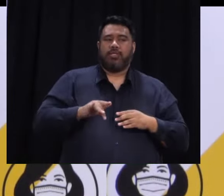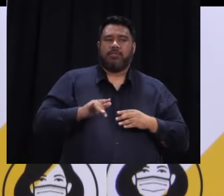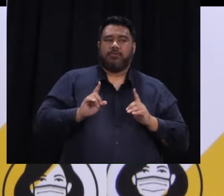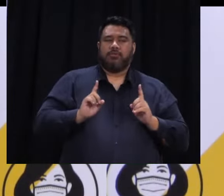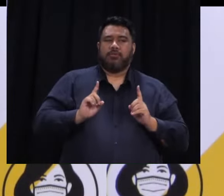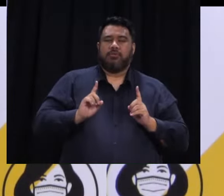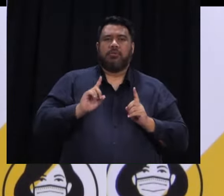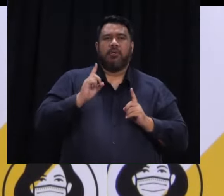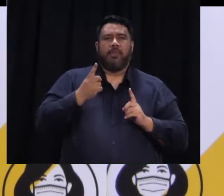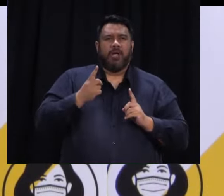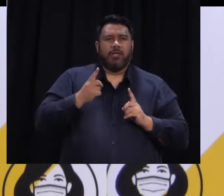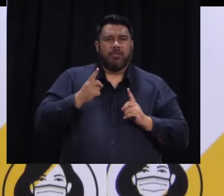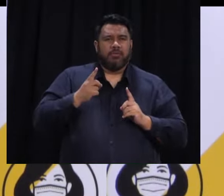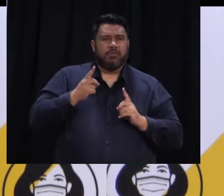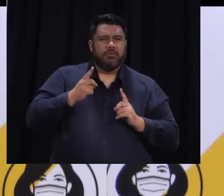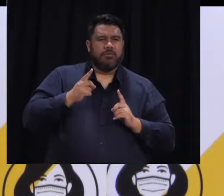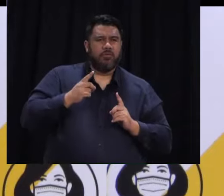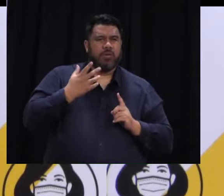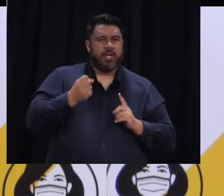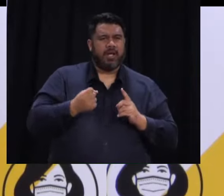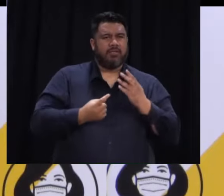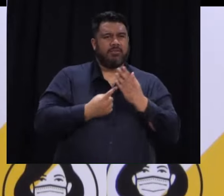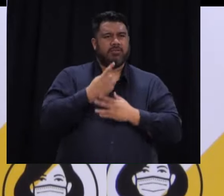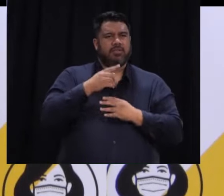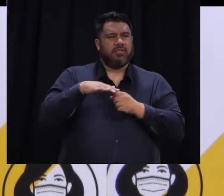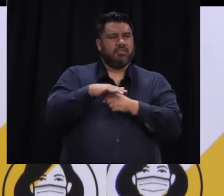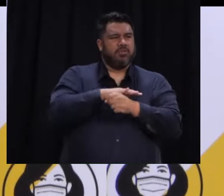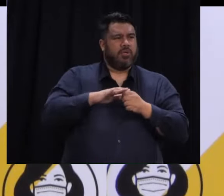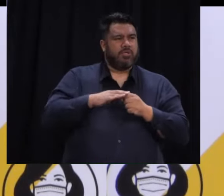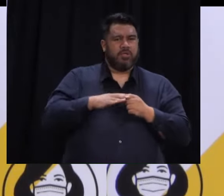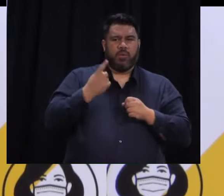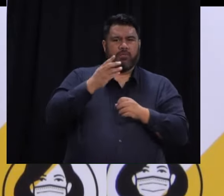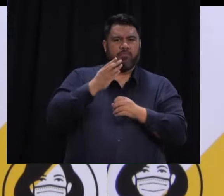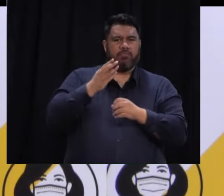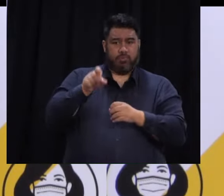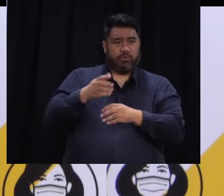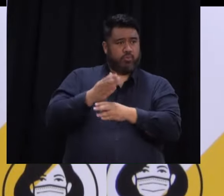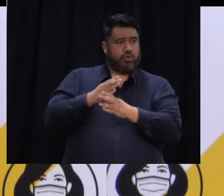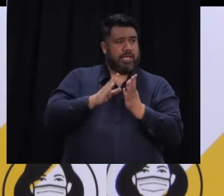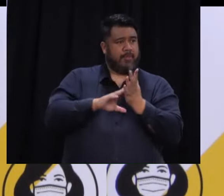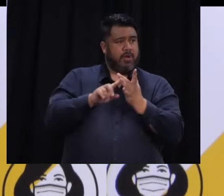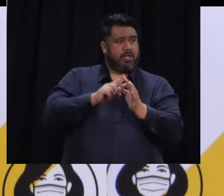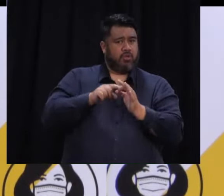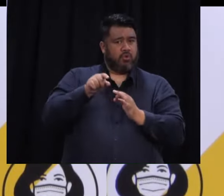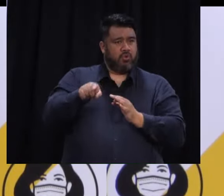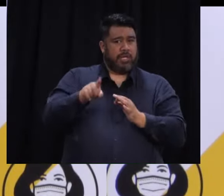Public Health team this mornin, not any essential workers as